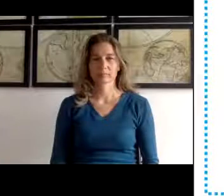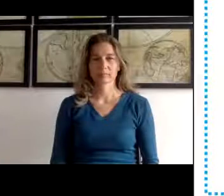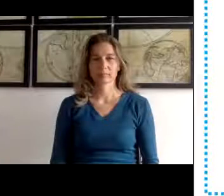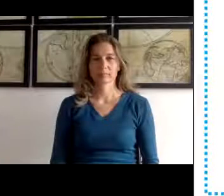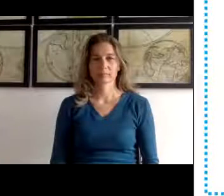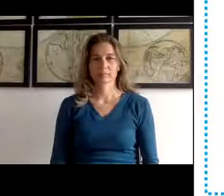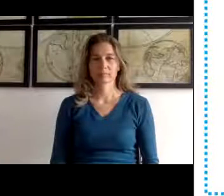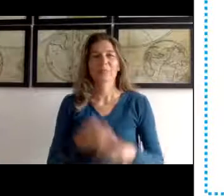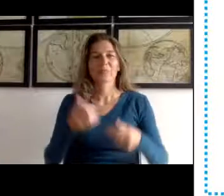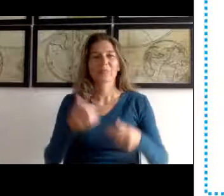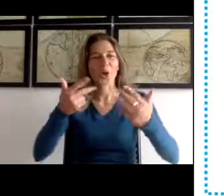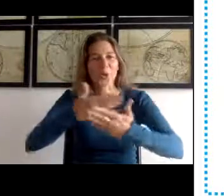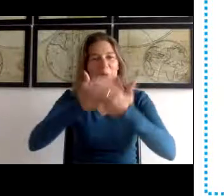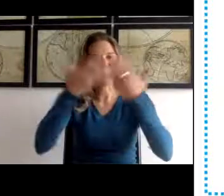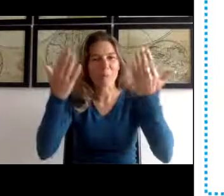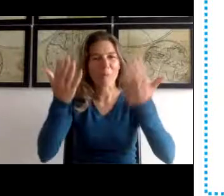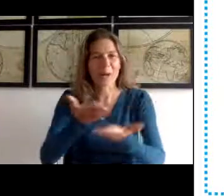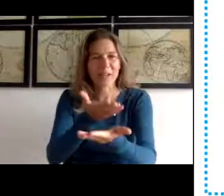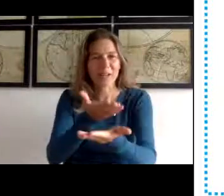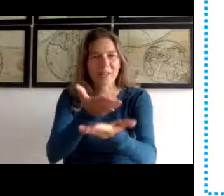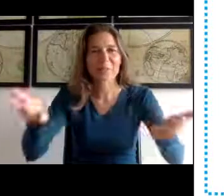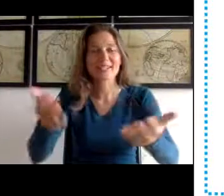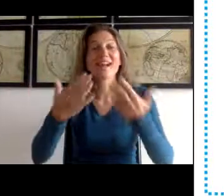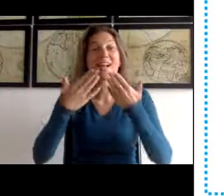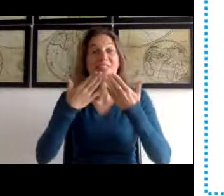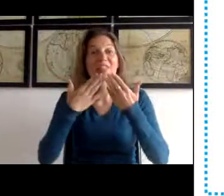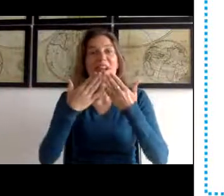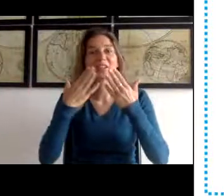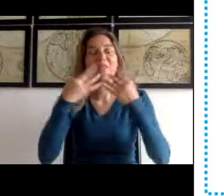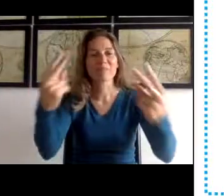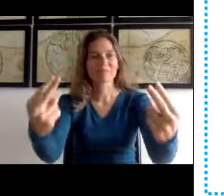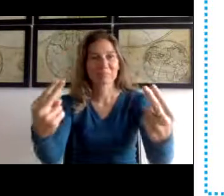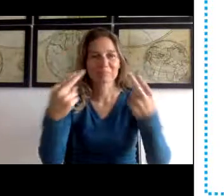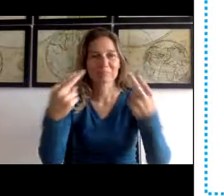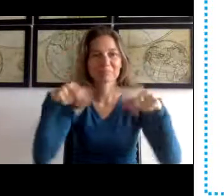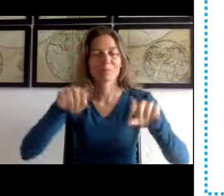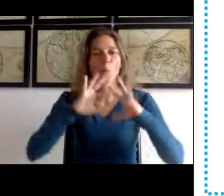Good morning, everyone. Thank you for joining us for this webinar this morning.